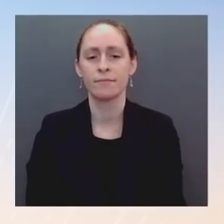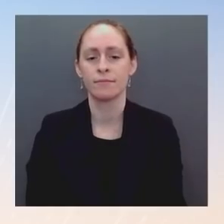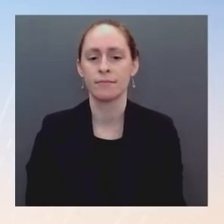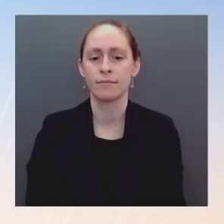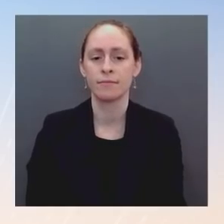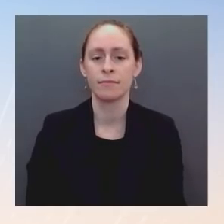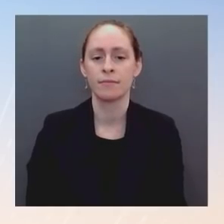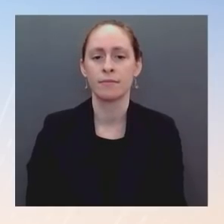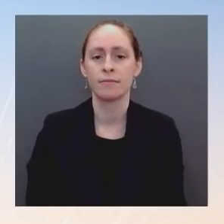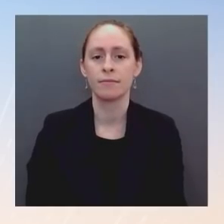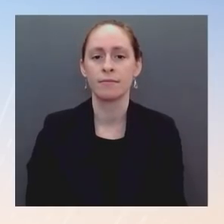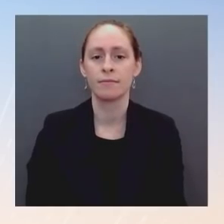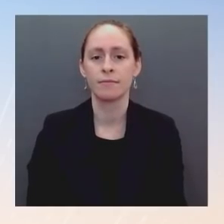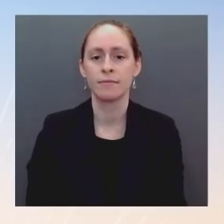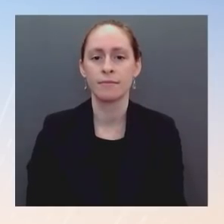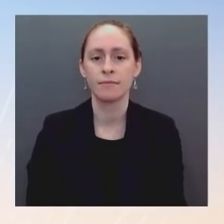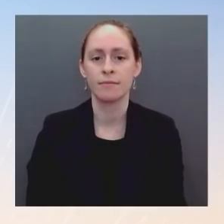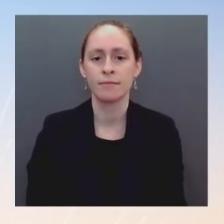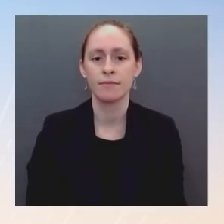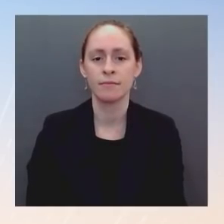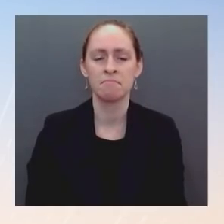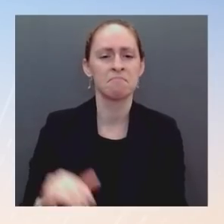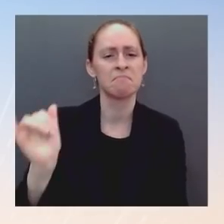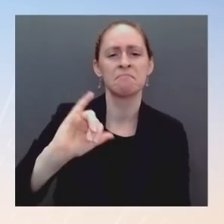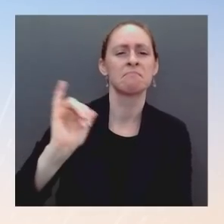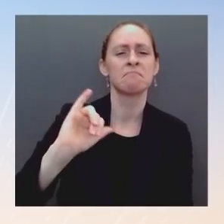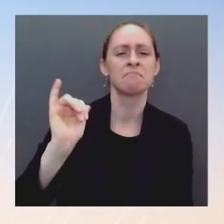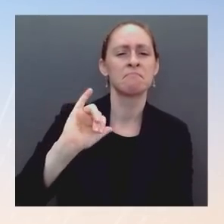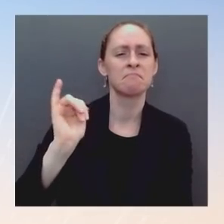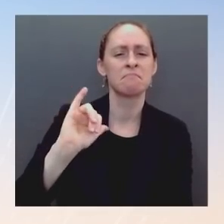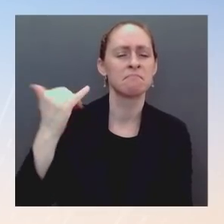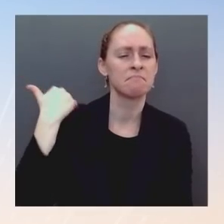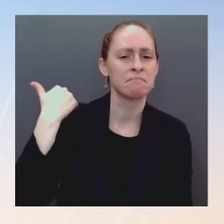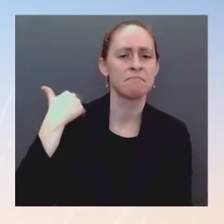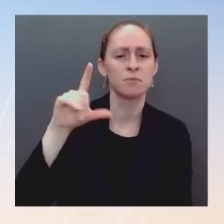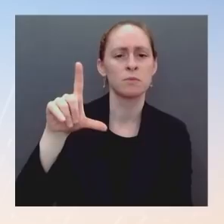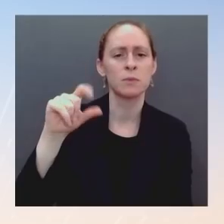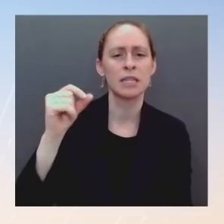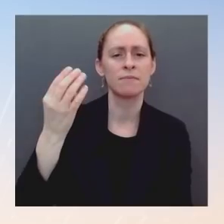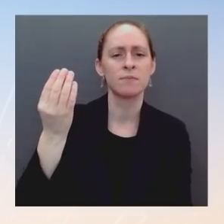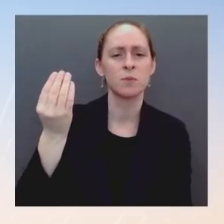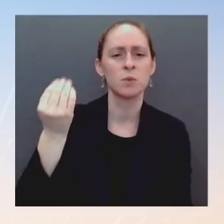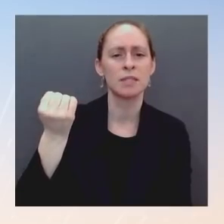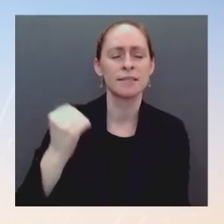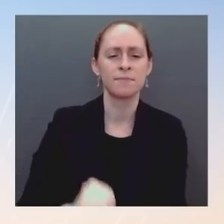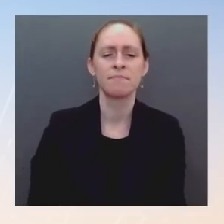a part of what we have been considering. I can confirm we have developed specific sanctions packages